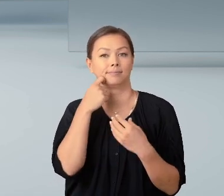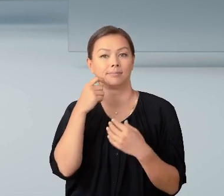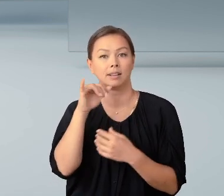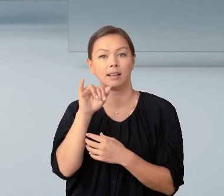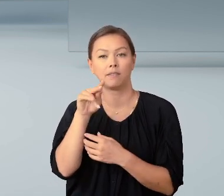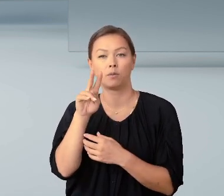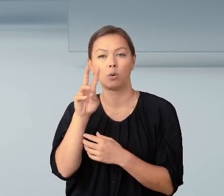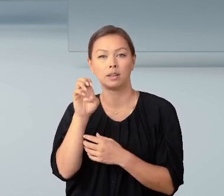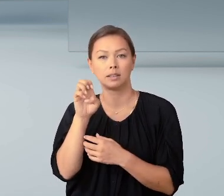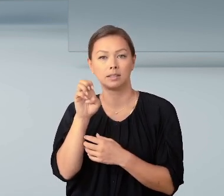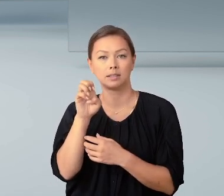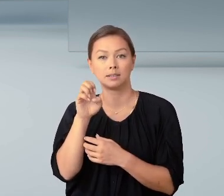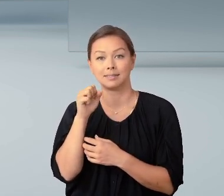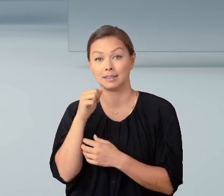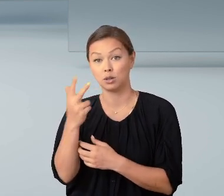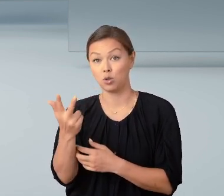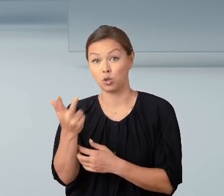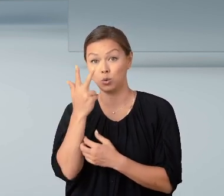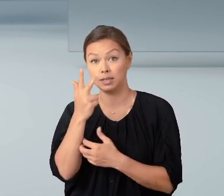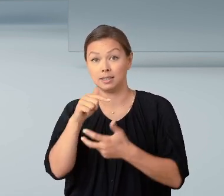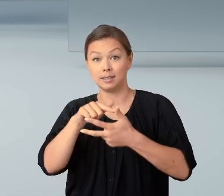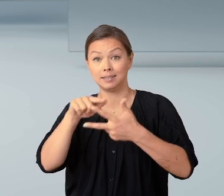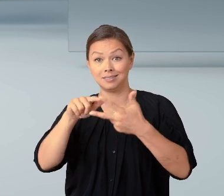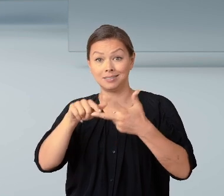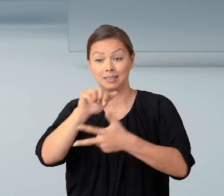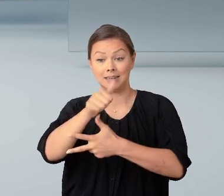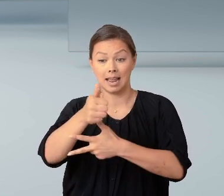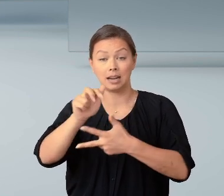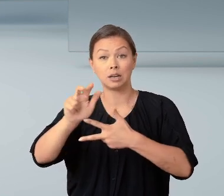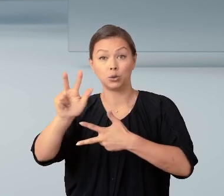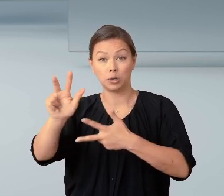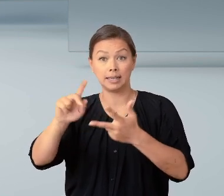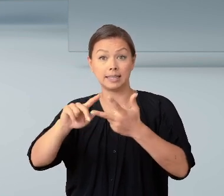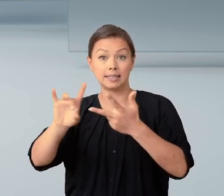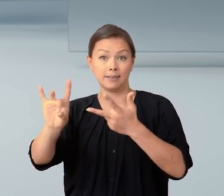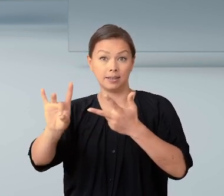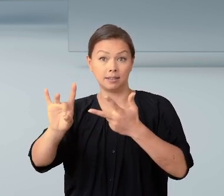here's the three items that we were looking at on these 10, 3,